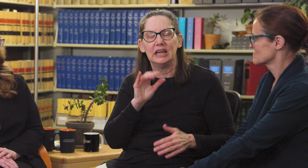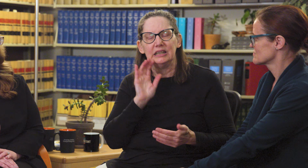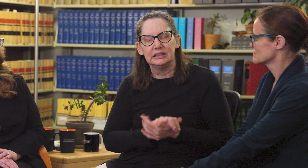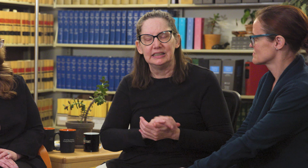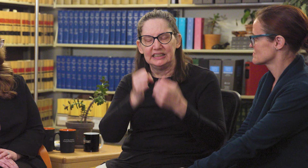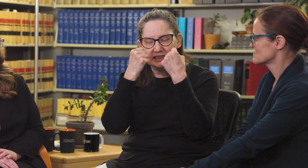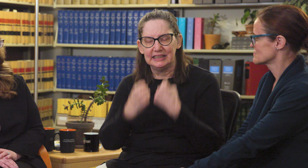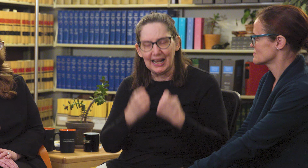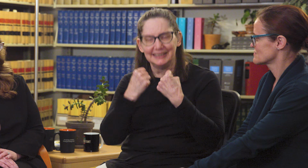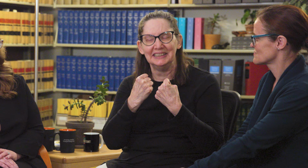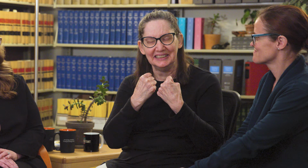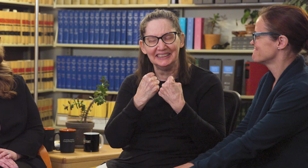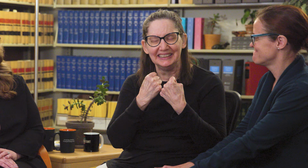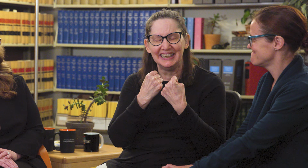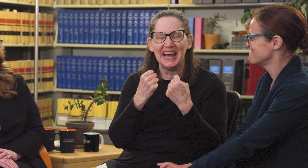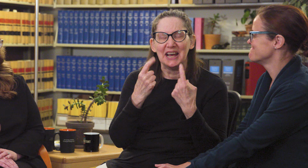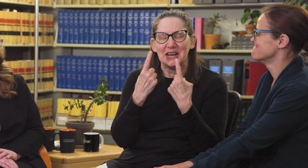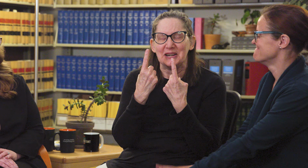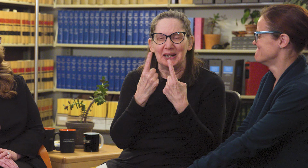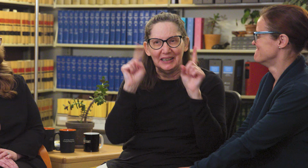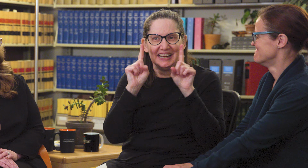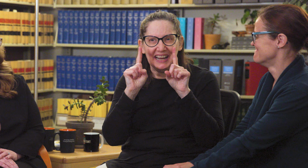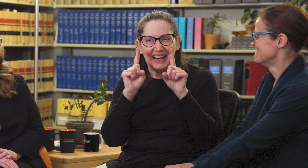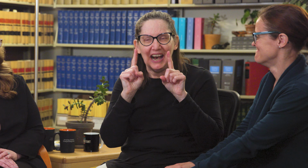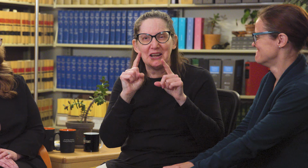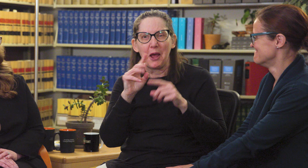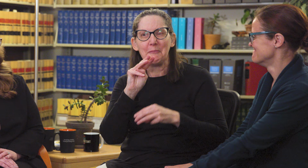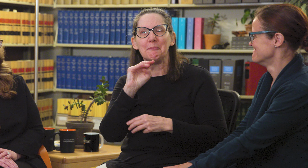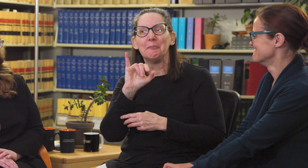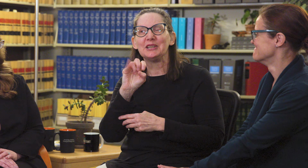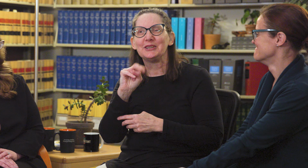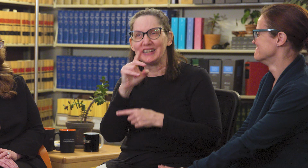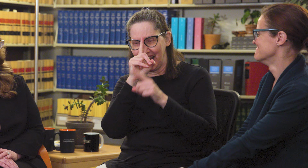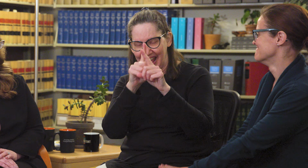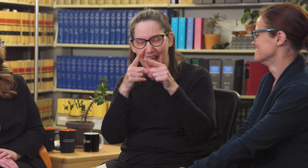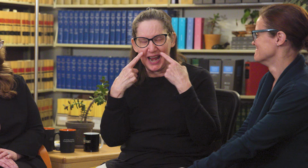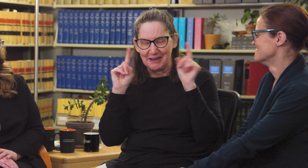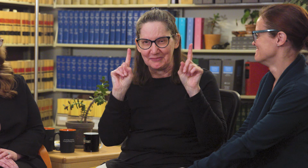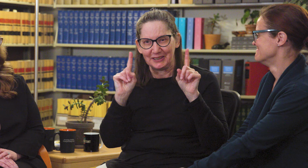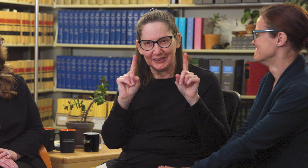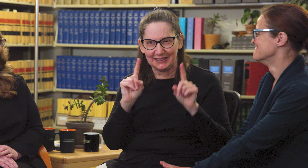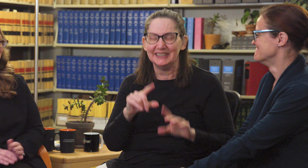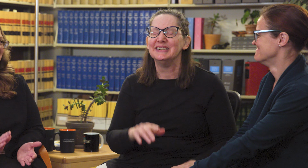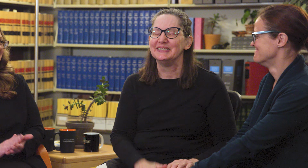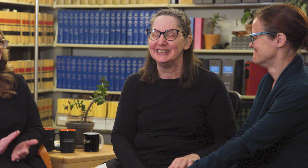“YES! [clap] accomplished, mission accomplished!”